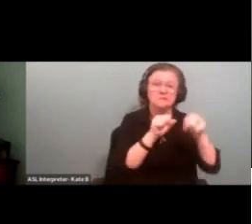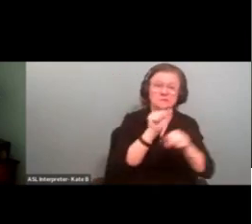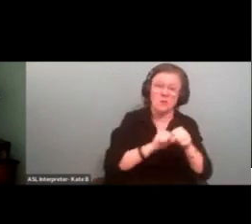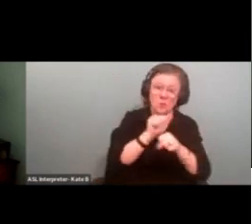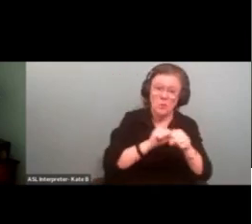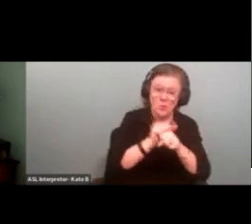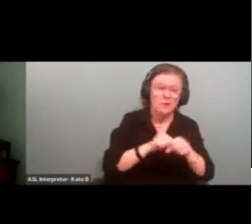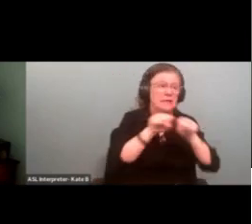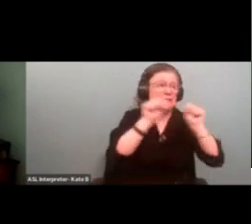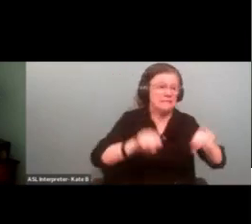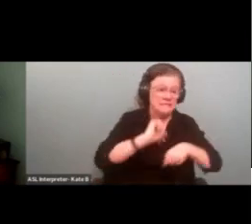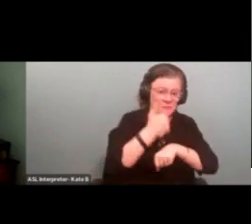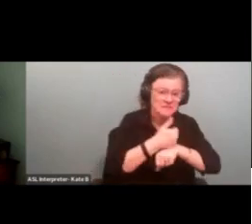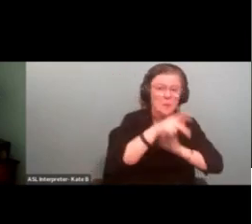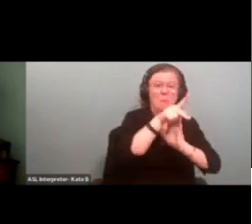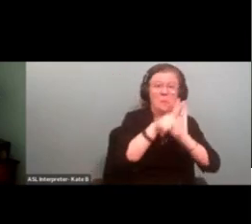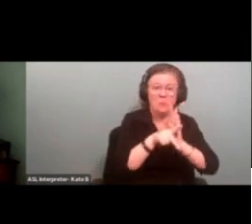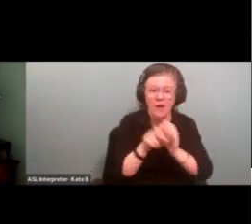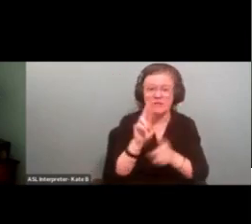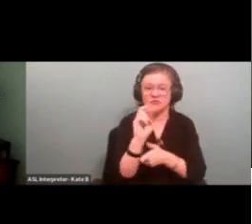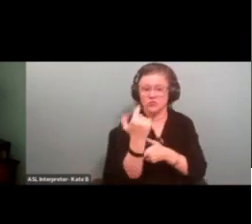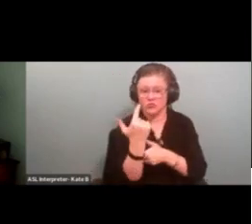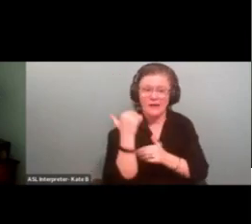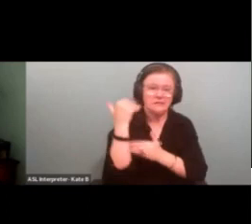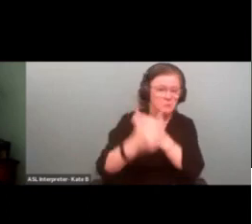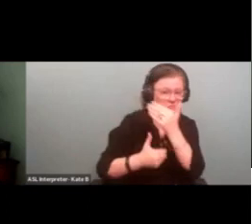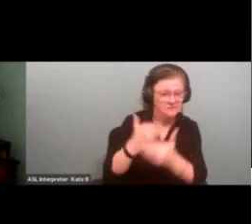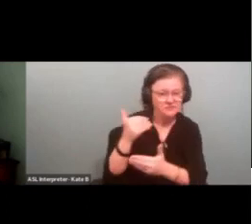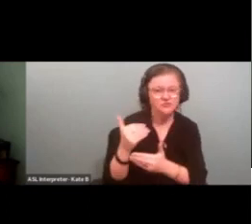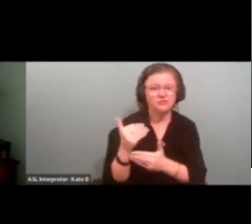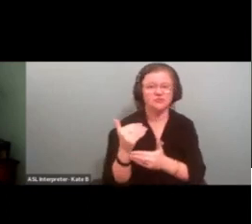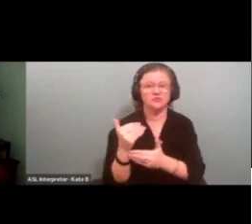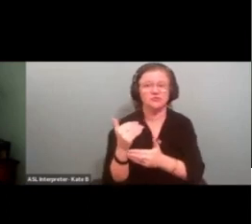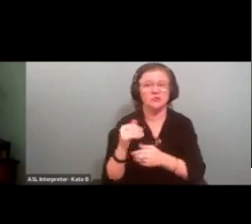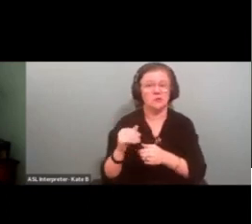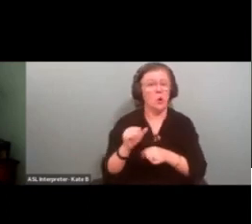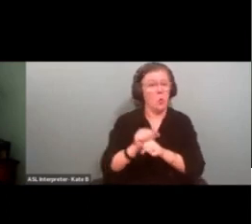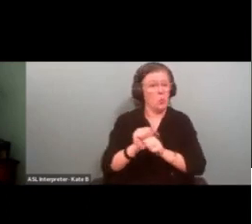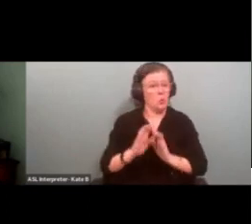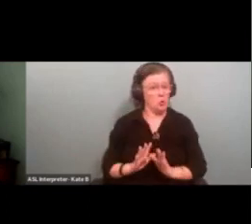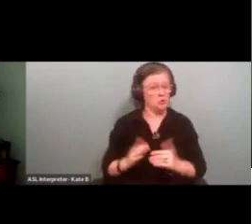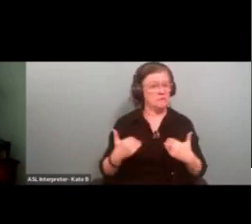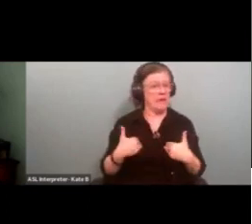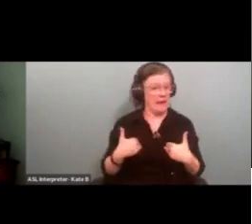design policies, regulations, procedures, workforce development rates, and so on